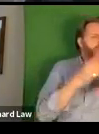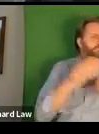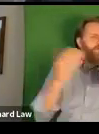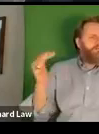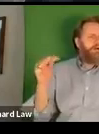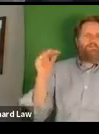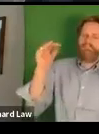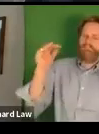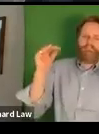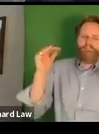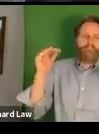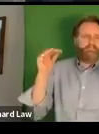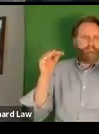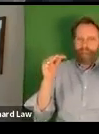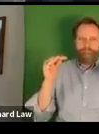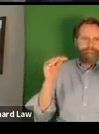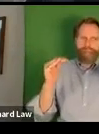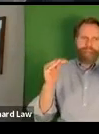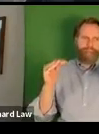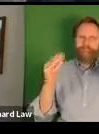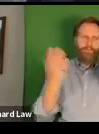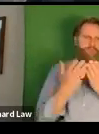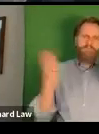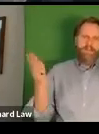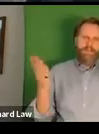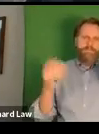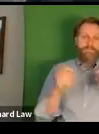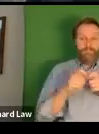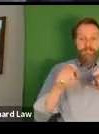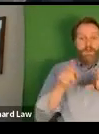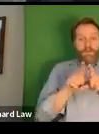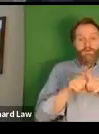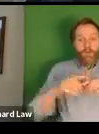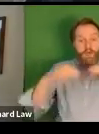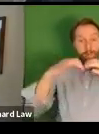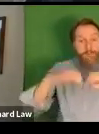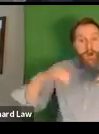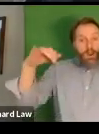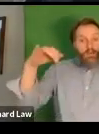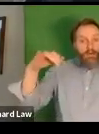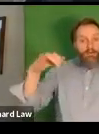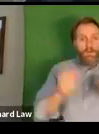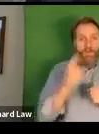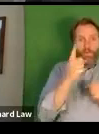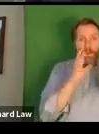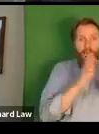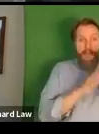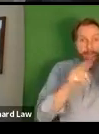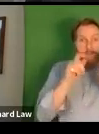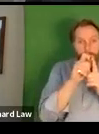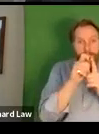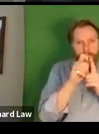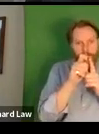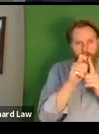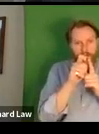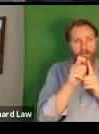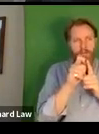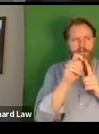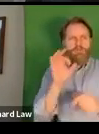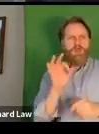Parliament we've already had an early day motion and indeed a question was asked of the prime minister at the last Prime Minister's Questions about our